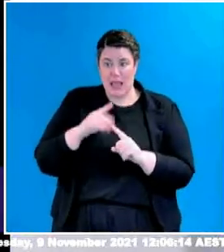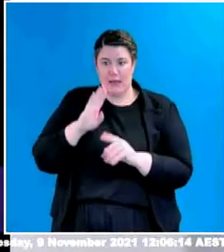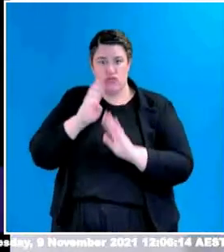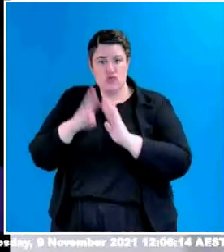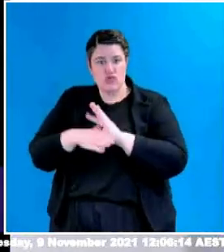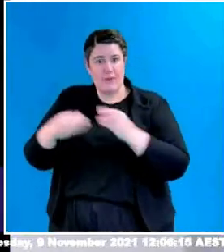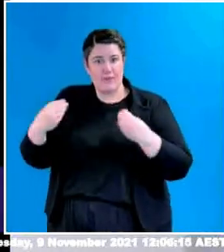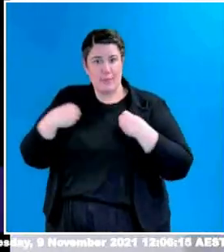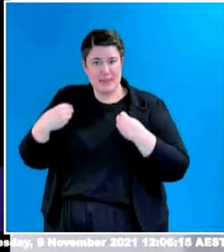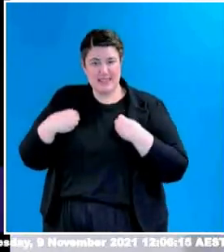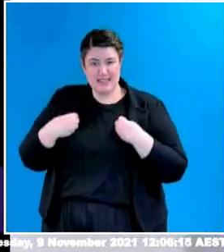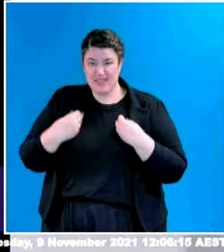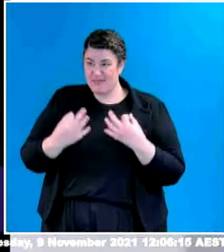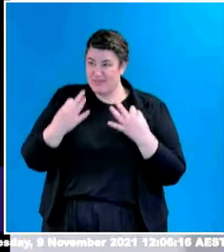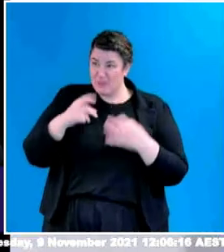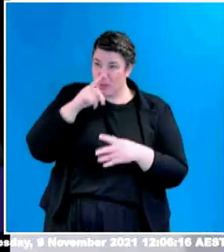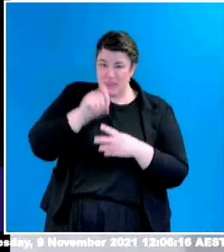sector and businesses.